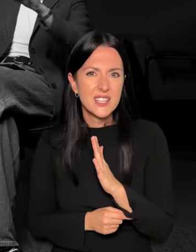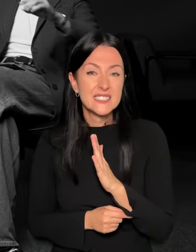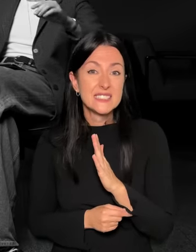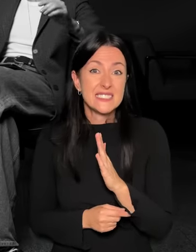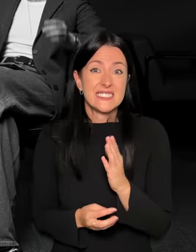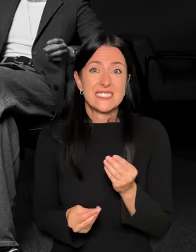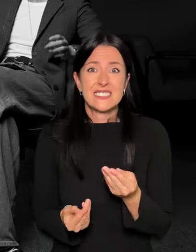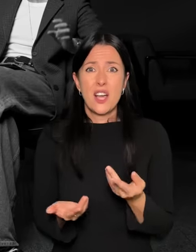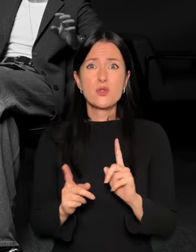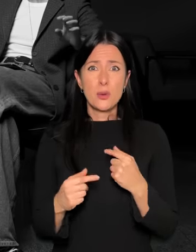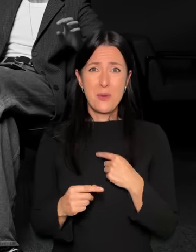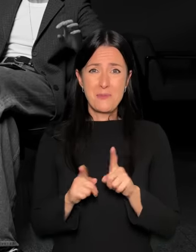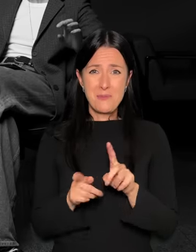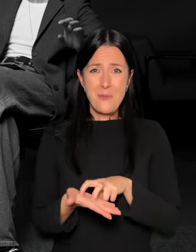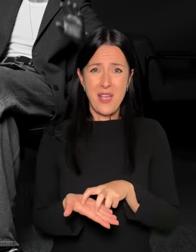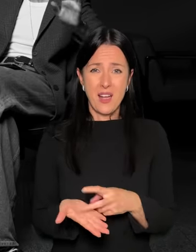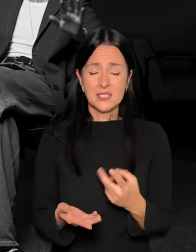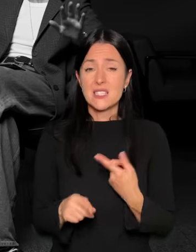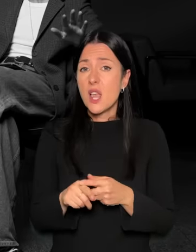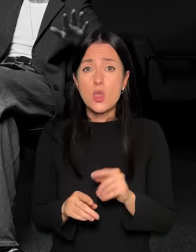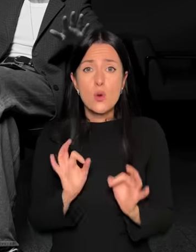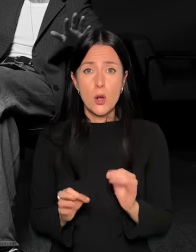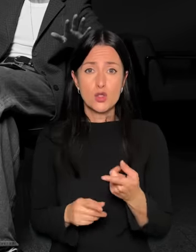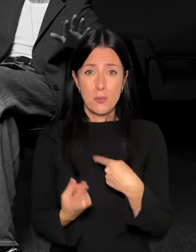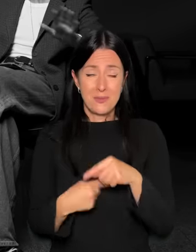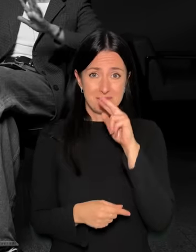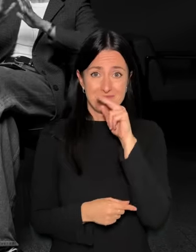Can we stop being so afraid? Is it normal to make mistakes?